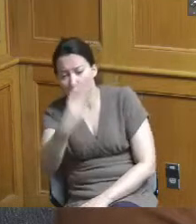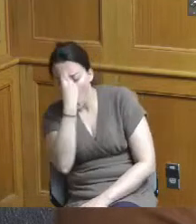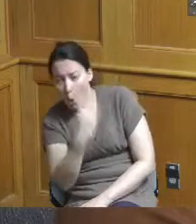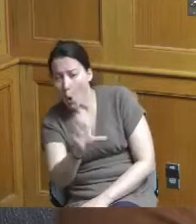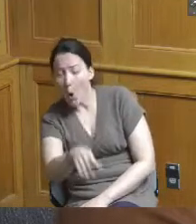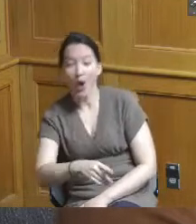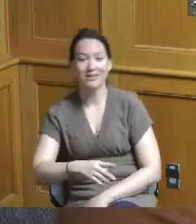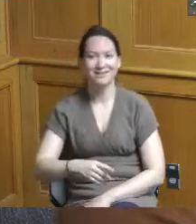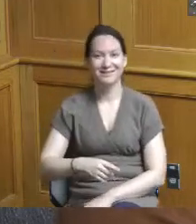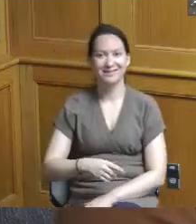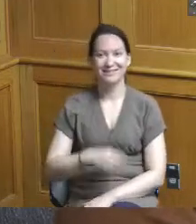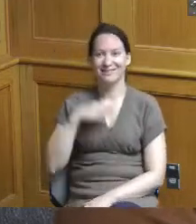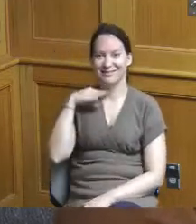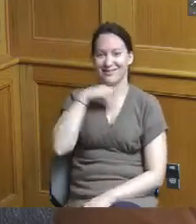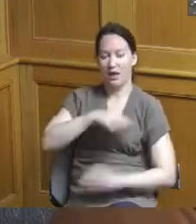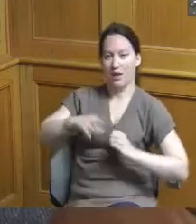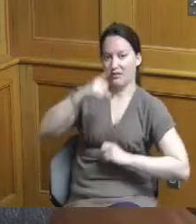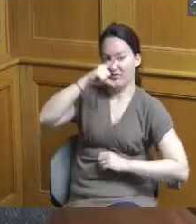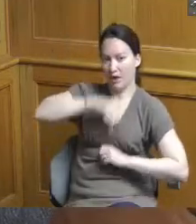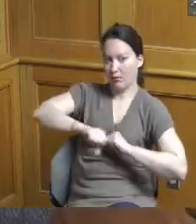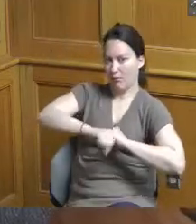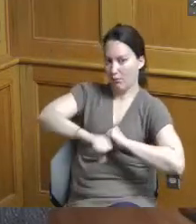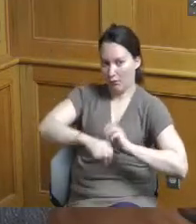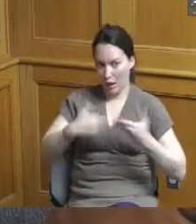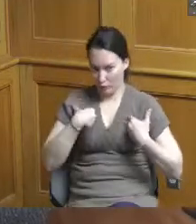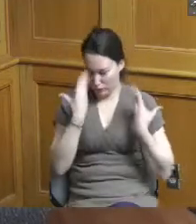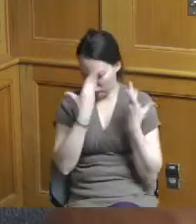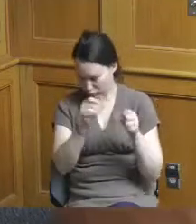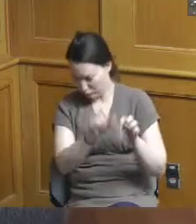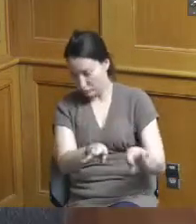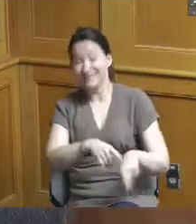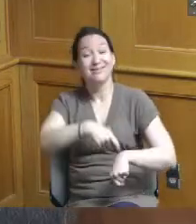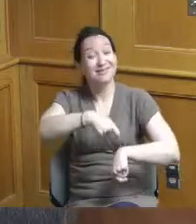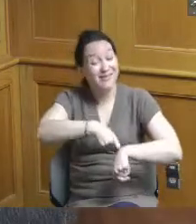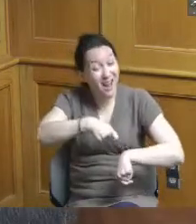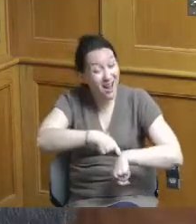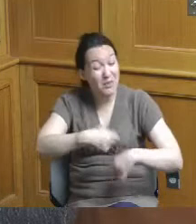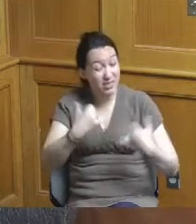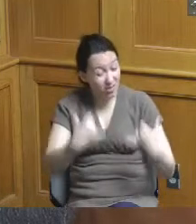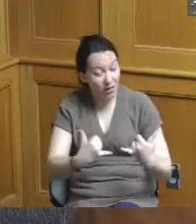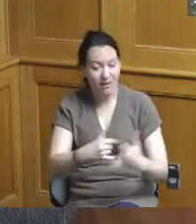false advertisement I don't know but I think this is a time I think it fits our affordable